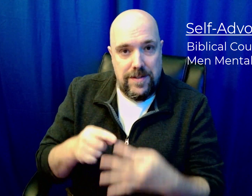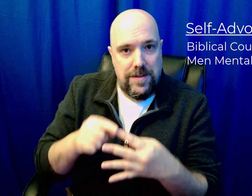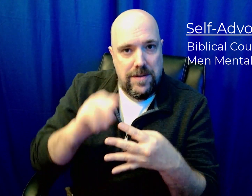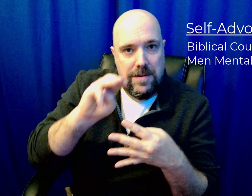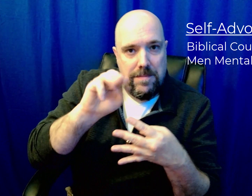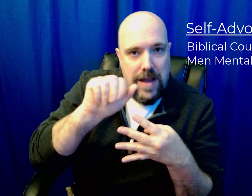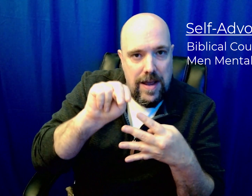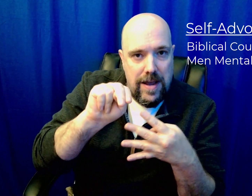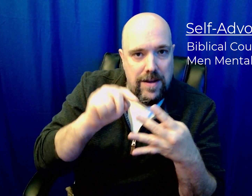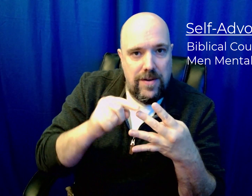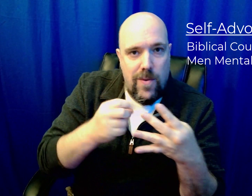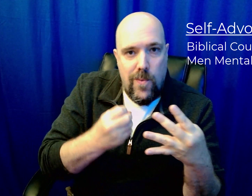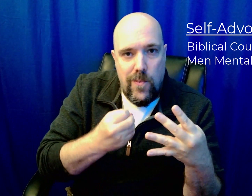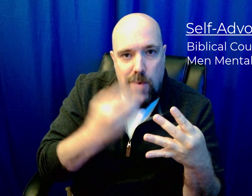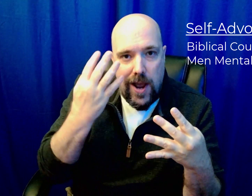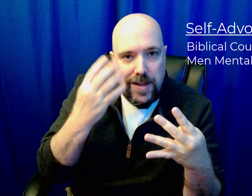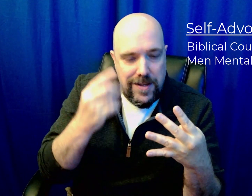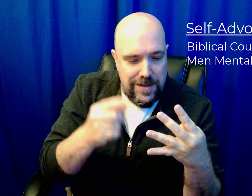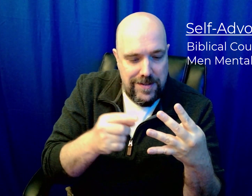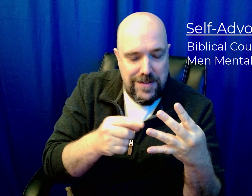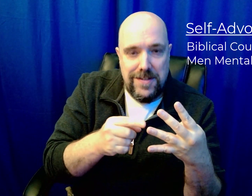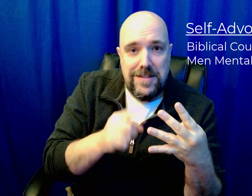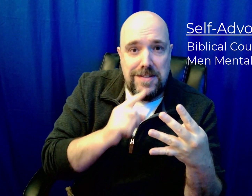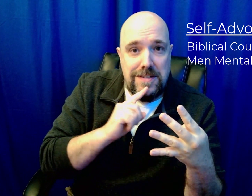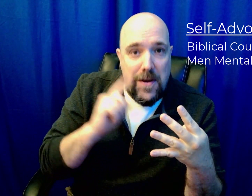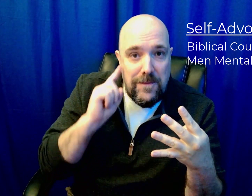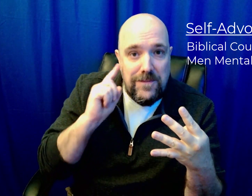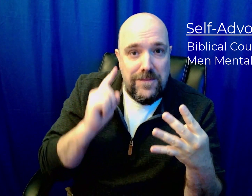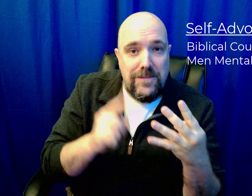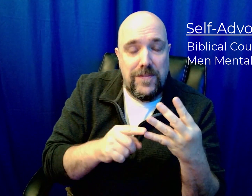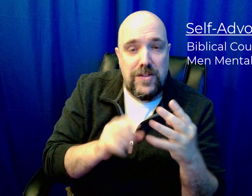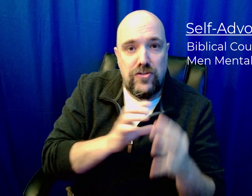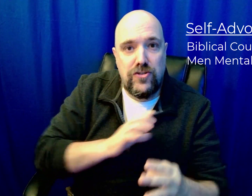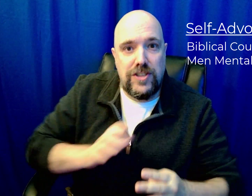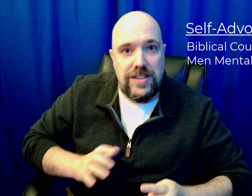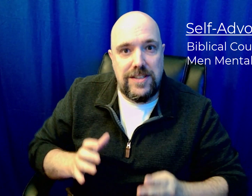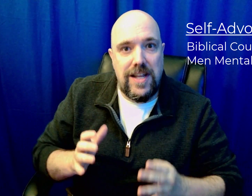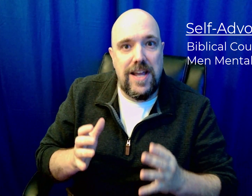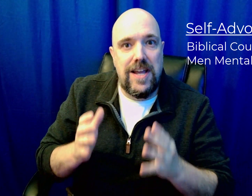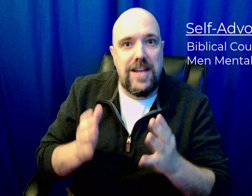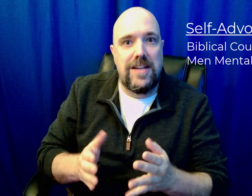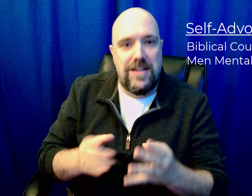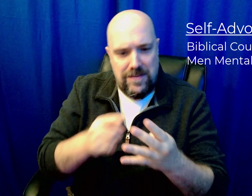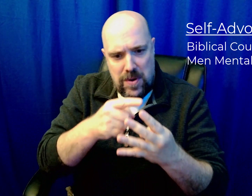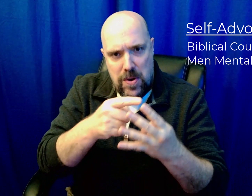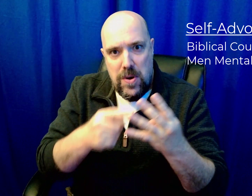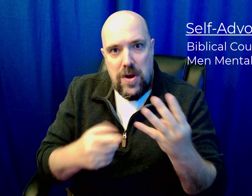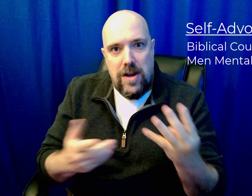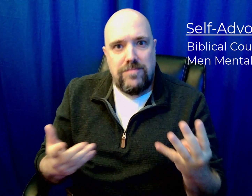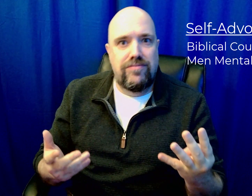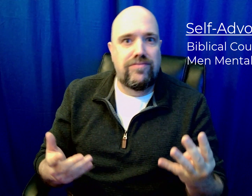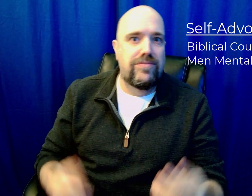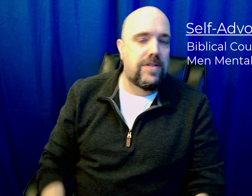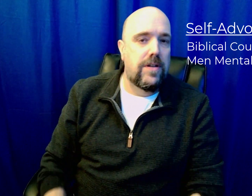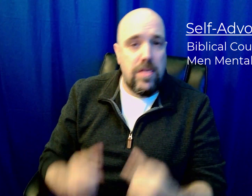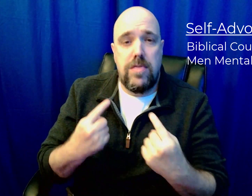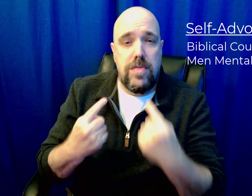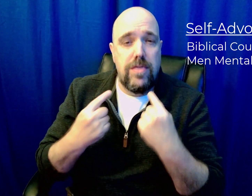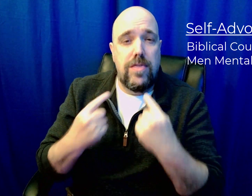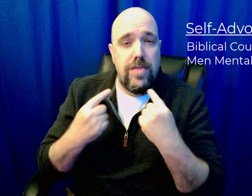I have these issues that are that I am a man, white person, deaf person and a Christian. These are exhausting looking at myself.